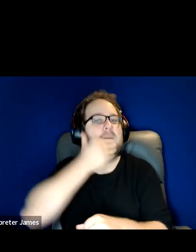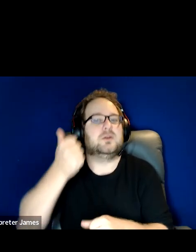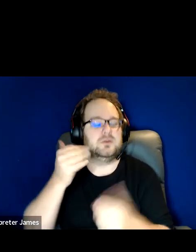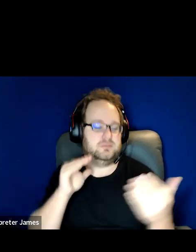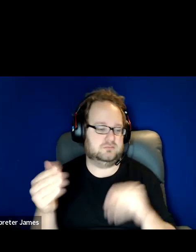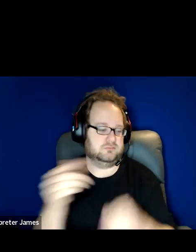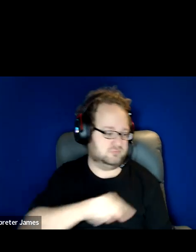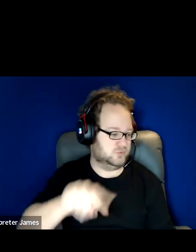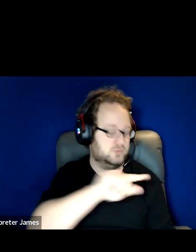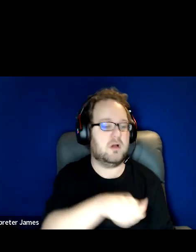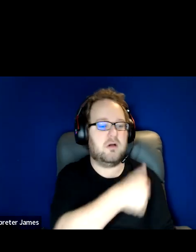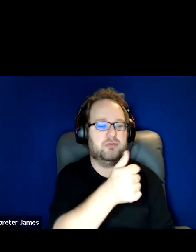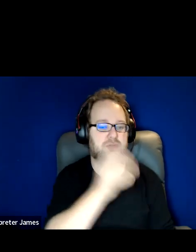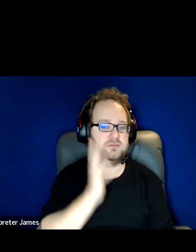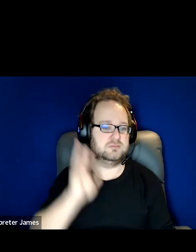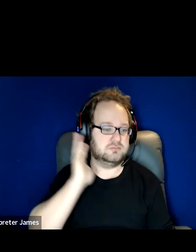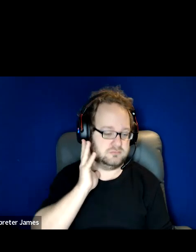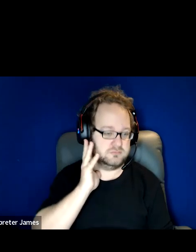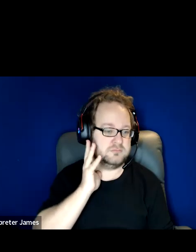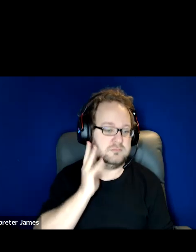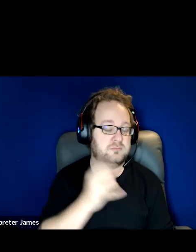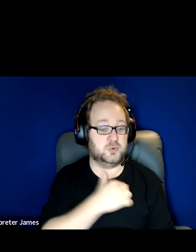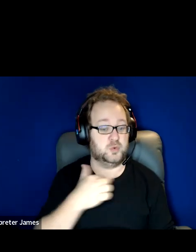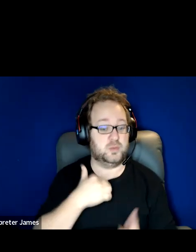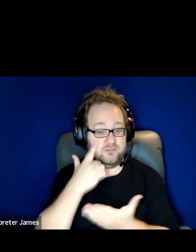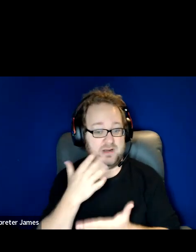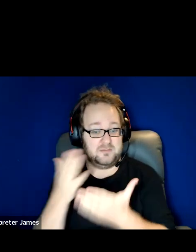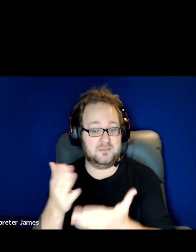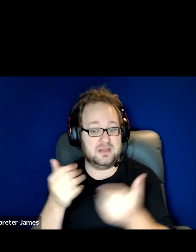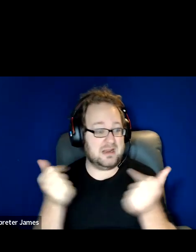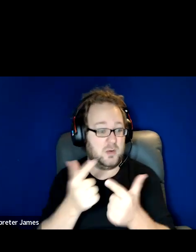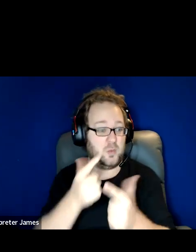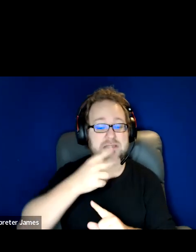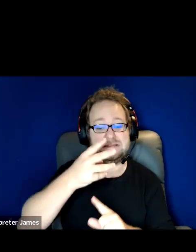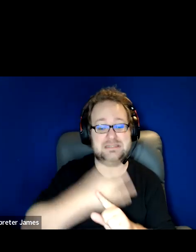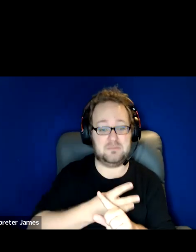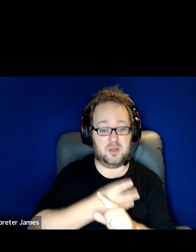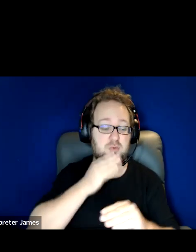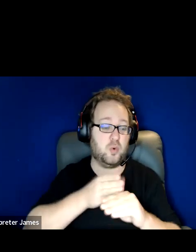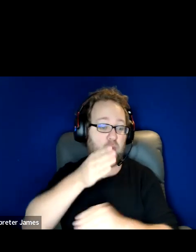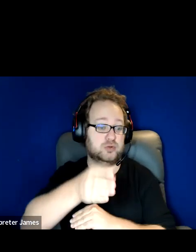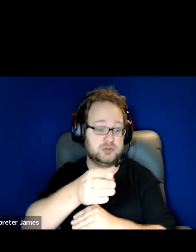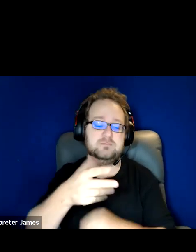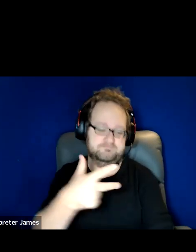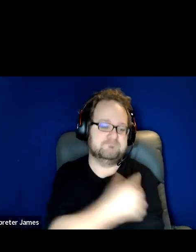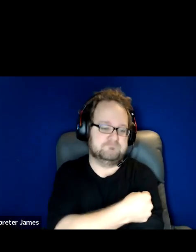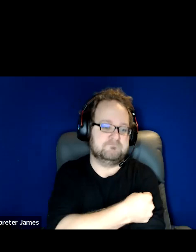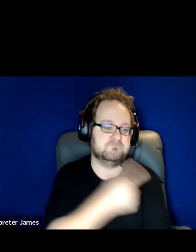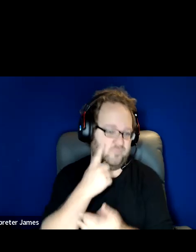age and older get a COVID vaccine. Next slide. So many of you hopefully all